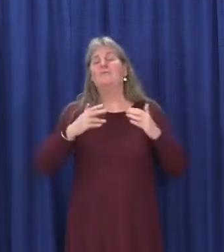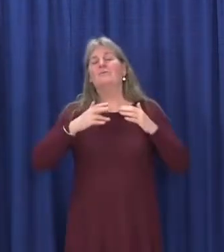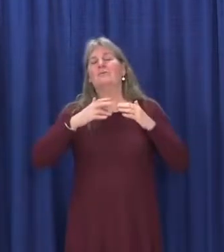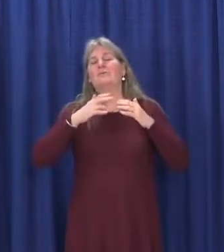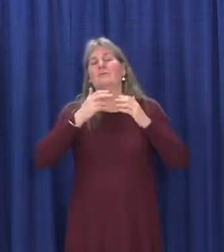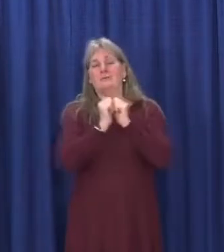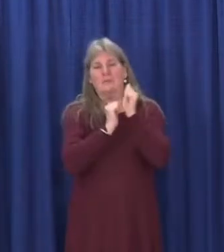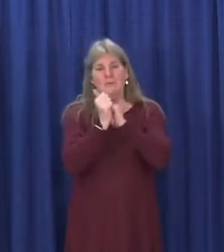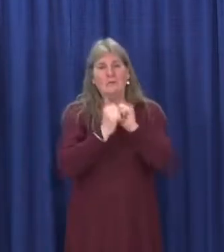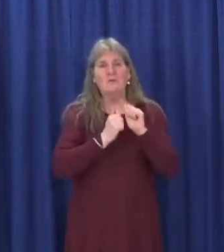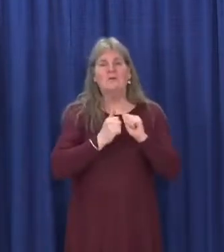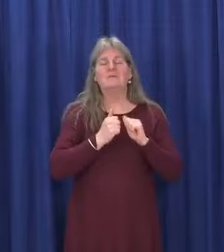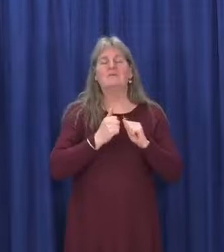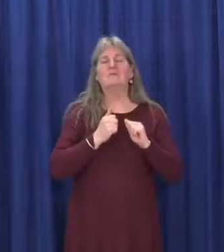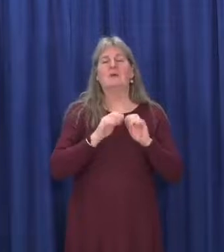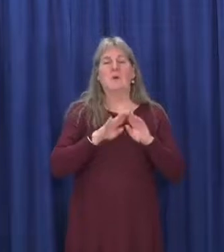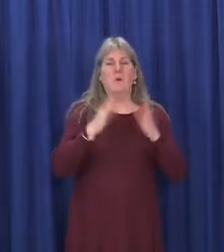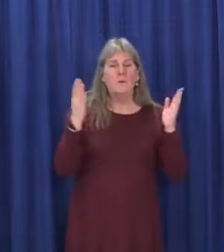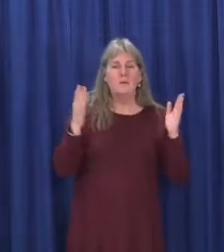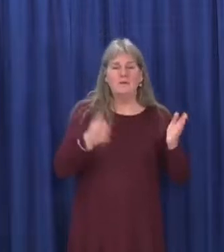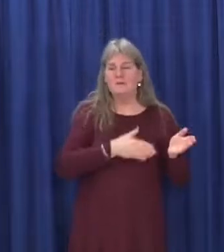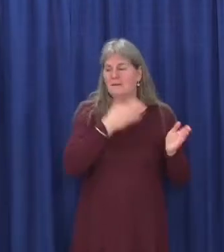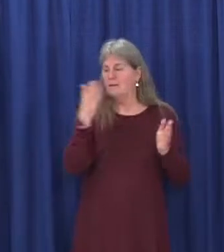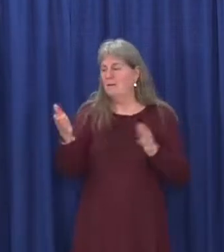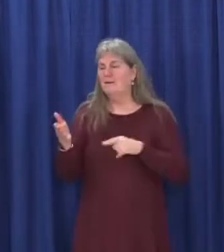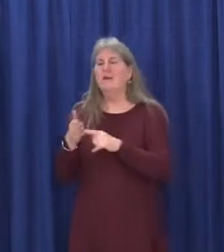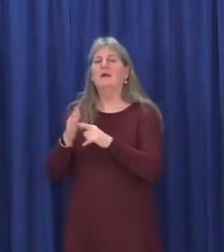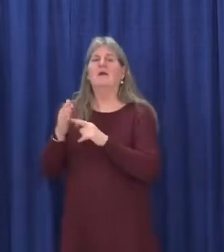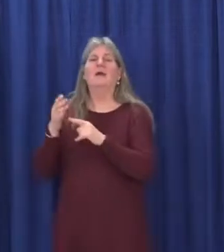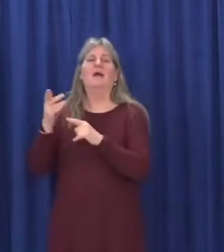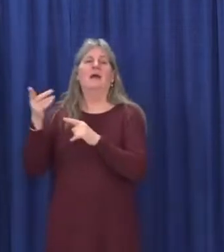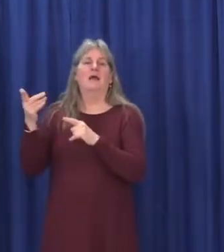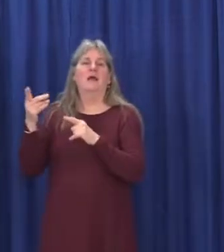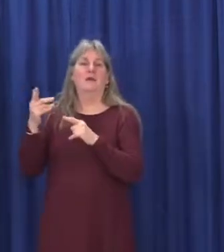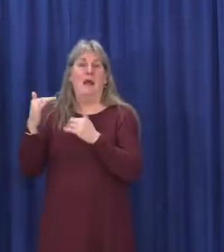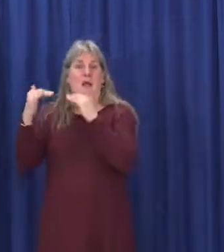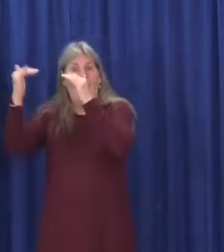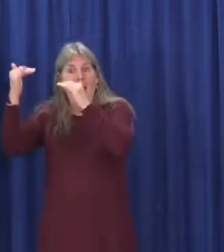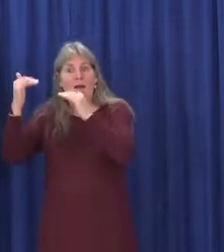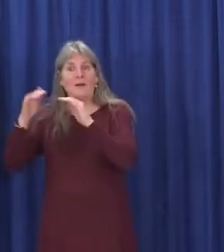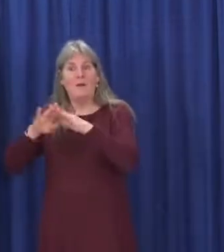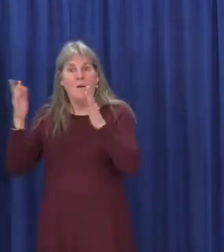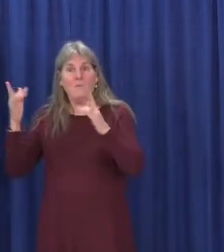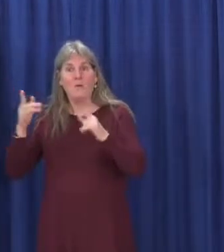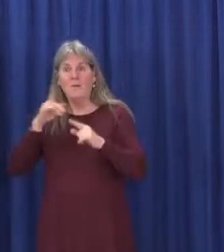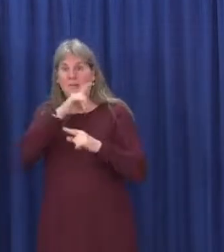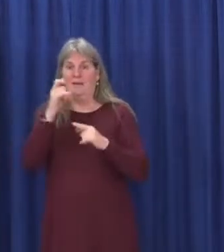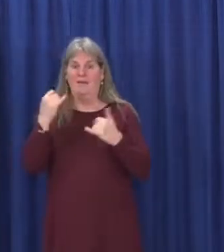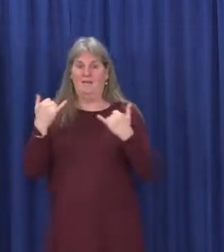and recreation and arts events, because of-- of where we're at. However,